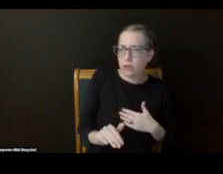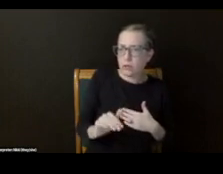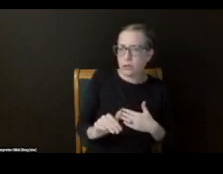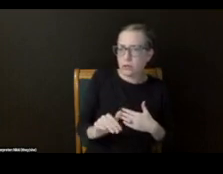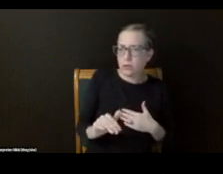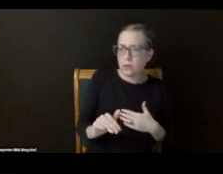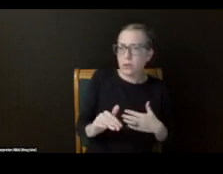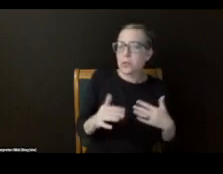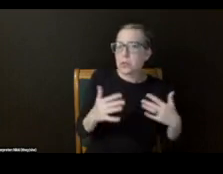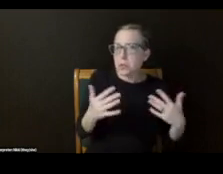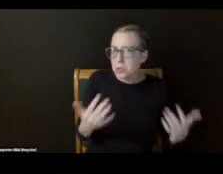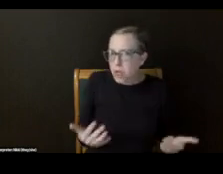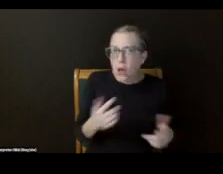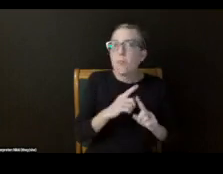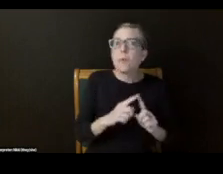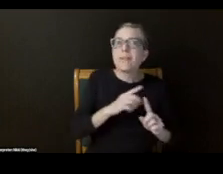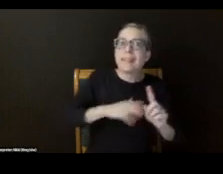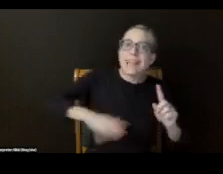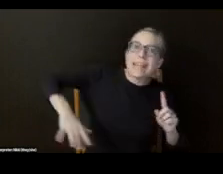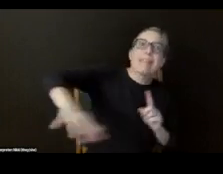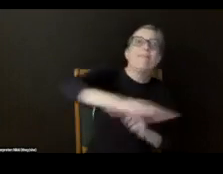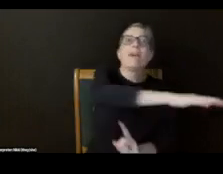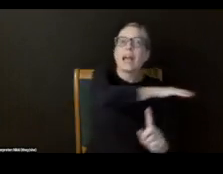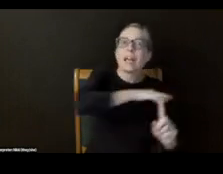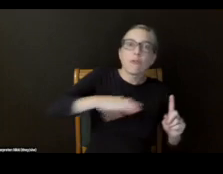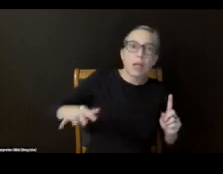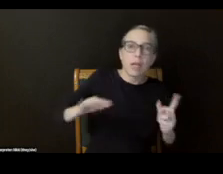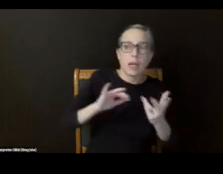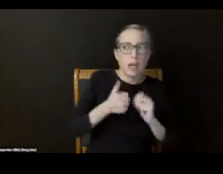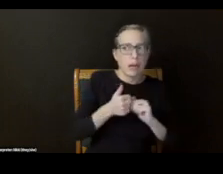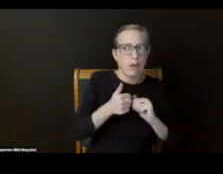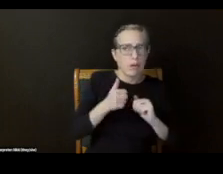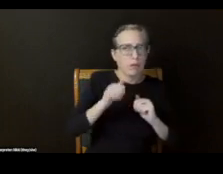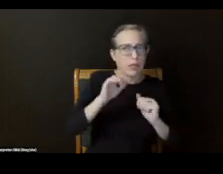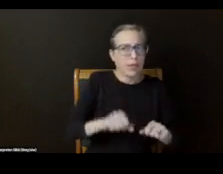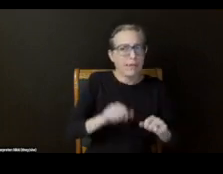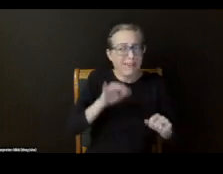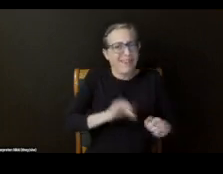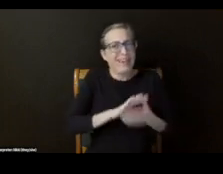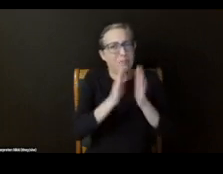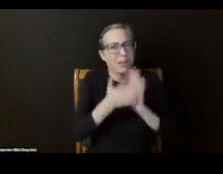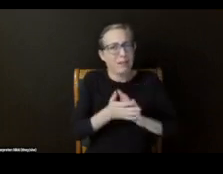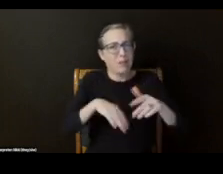accessible to their parents who may have a disability? You know, it's just the lack